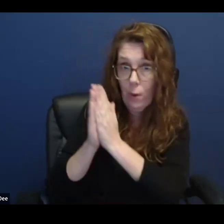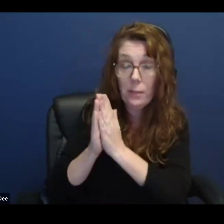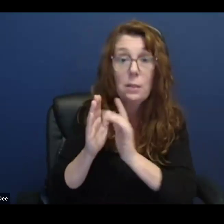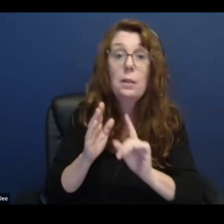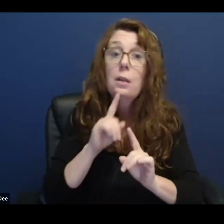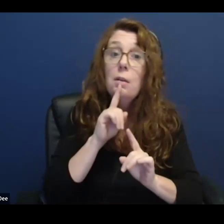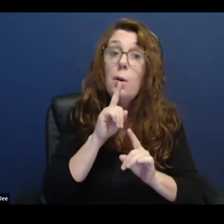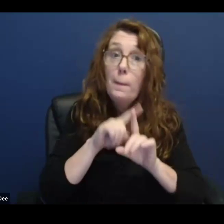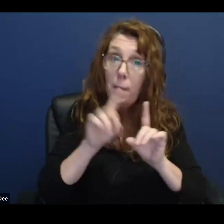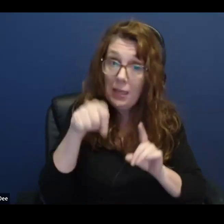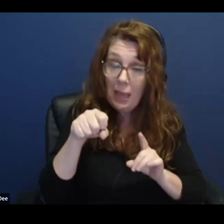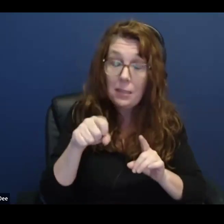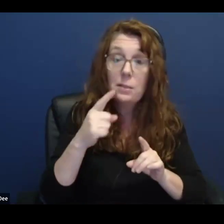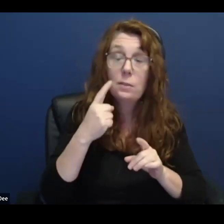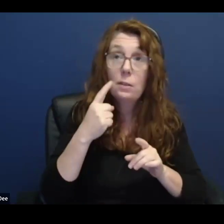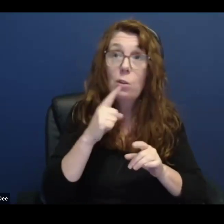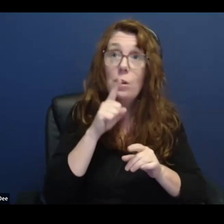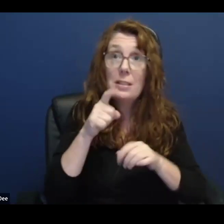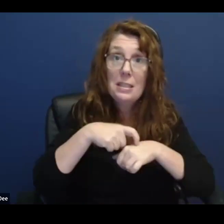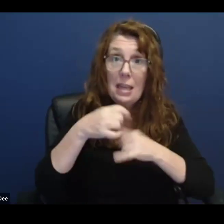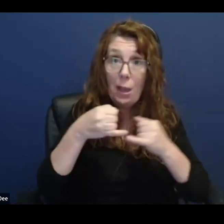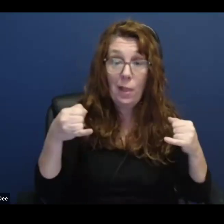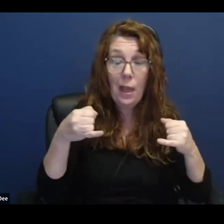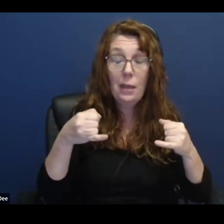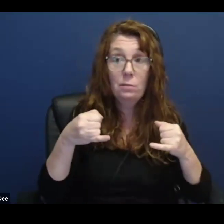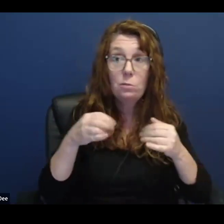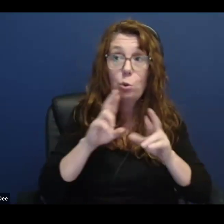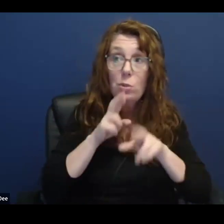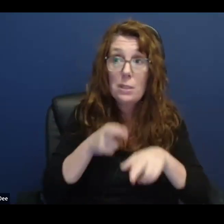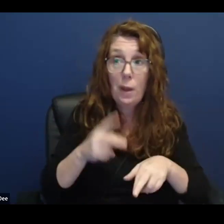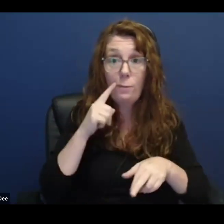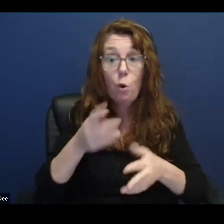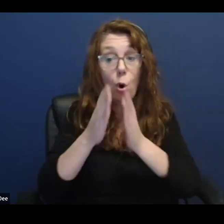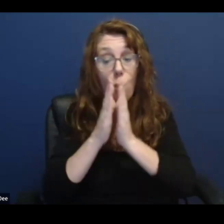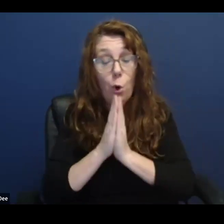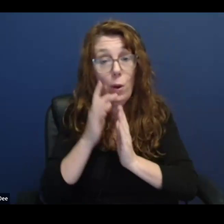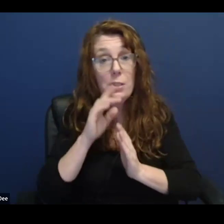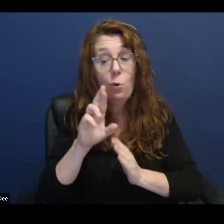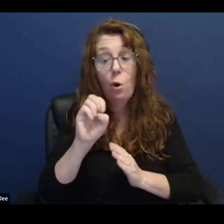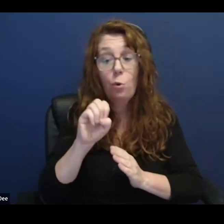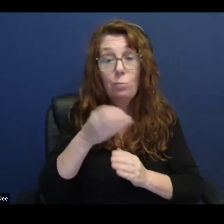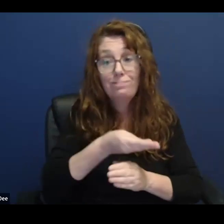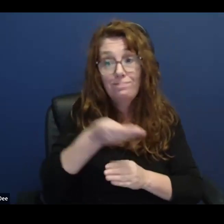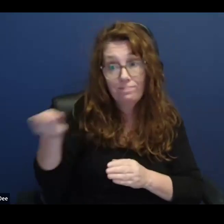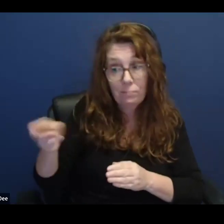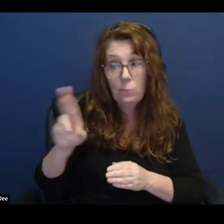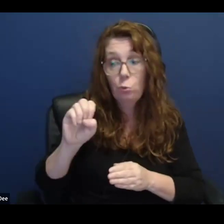for the museum to respond to a request for repatriation. However, it's the 90-day timeline.